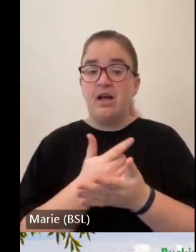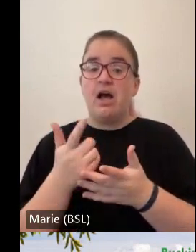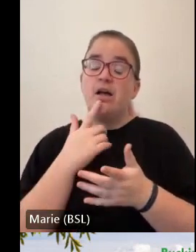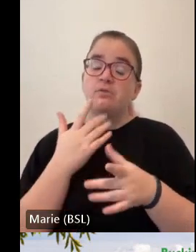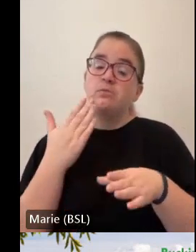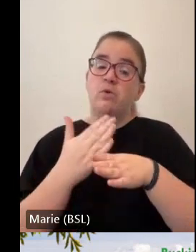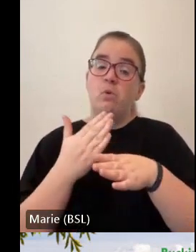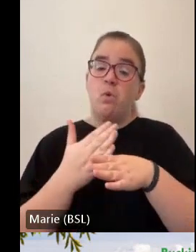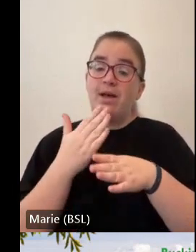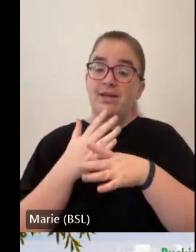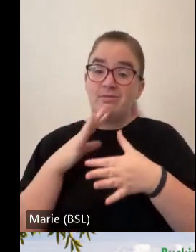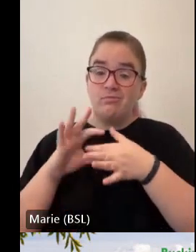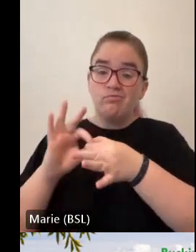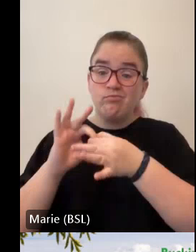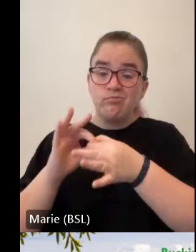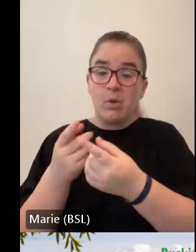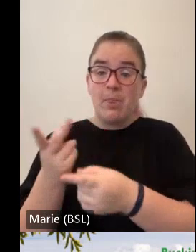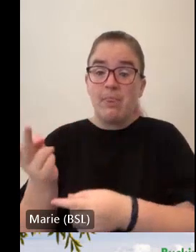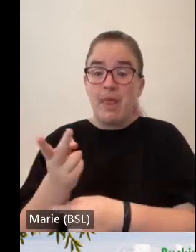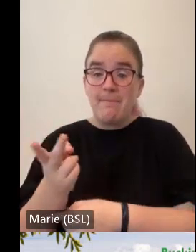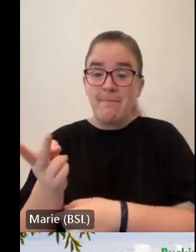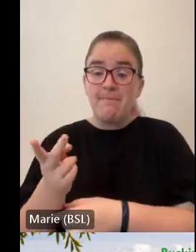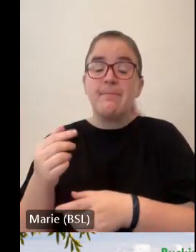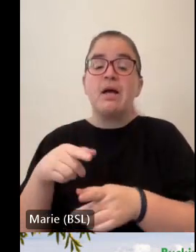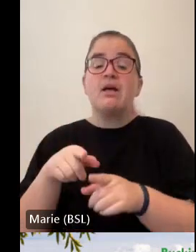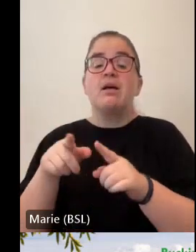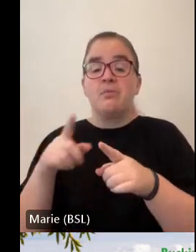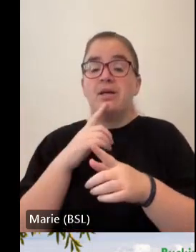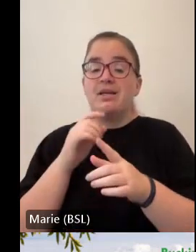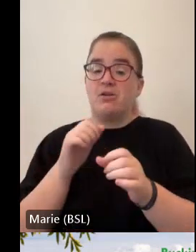then we worked to help them identify reputable traders who